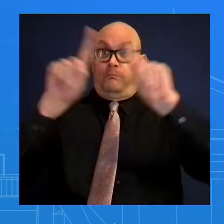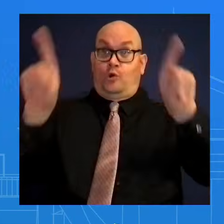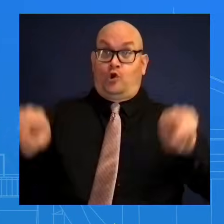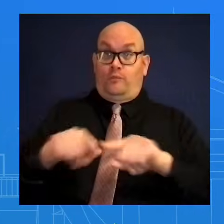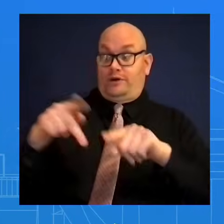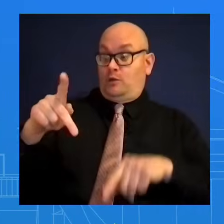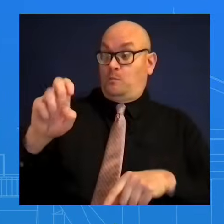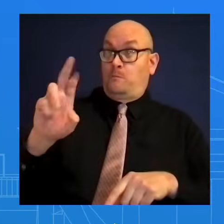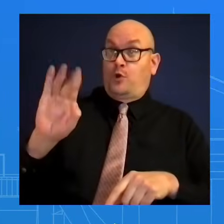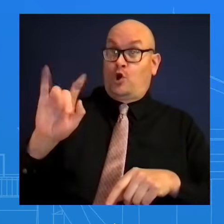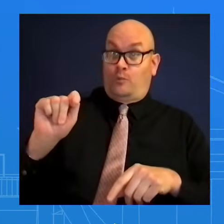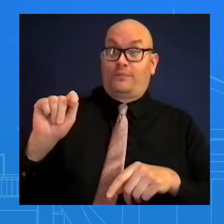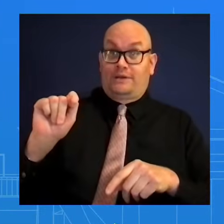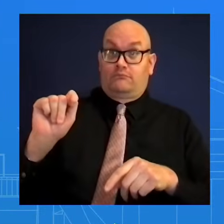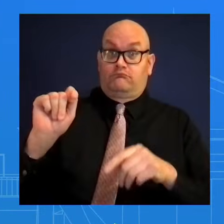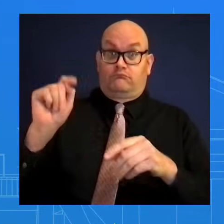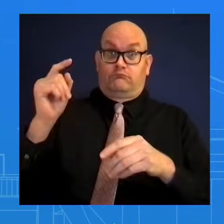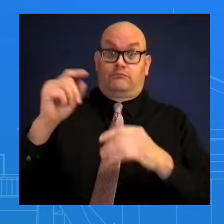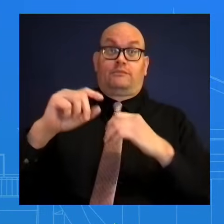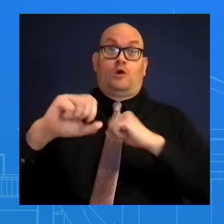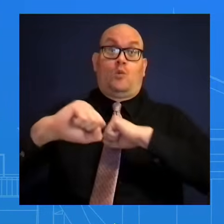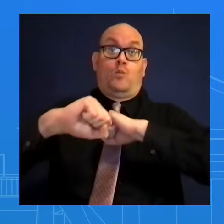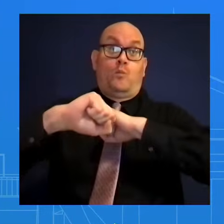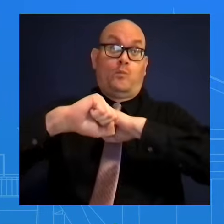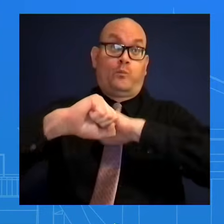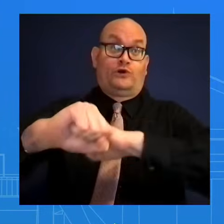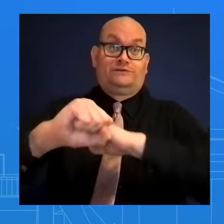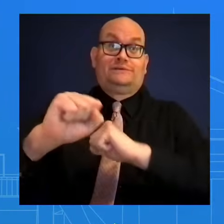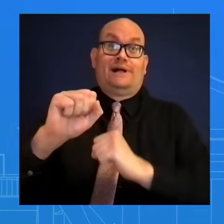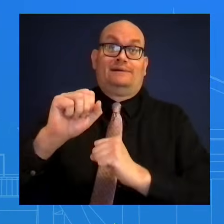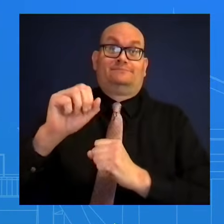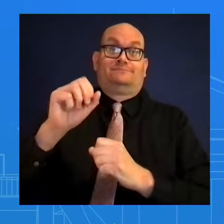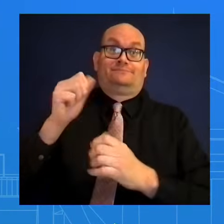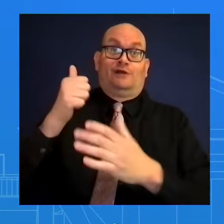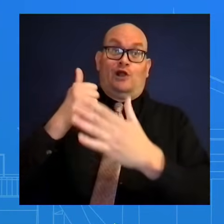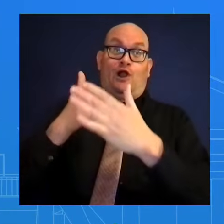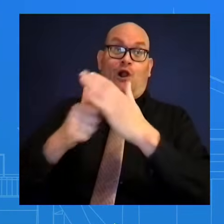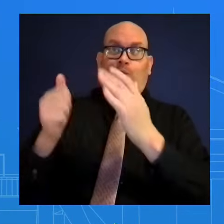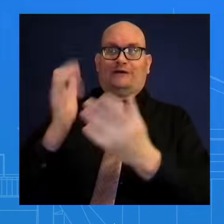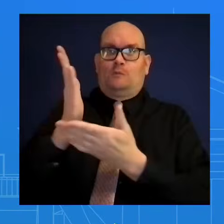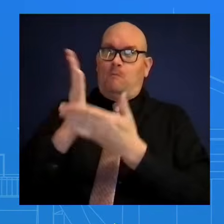And it also delivers a key bipartisan priority by accelerating environmental reviews,